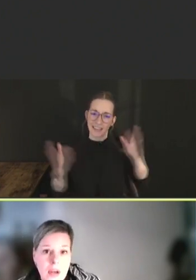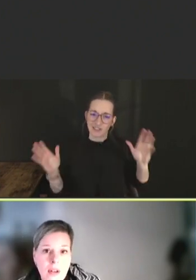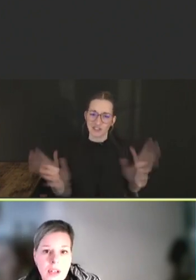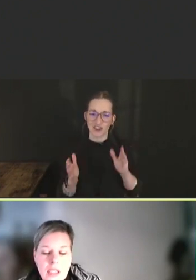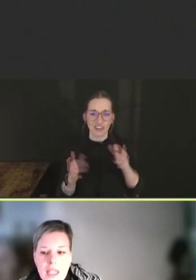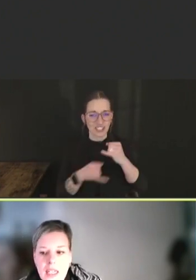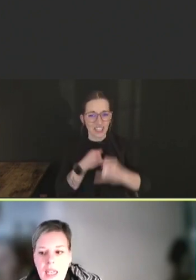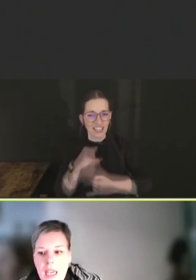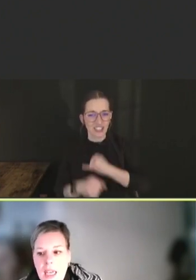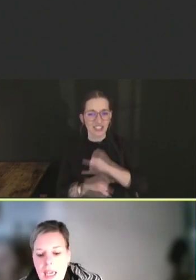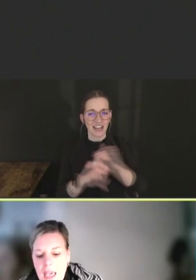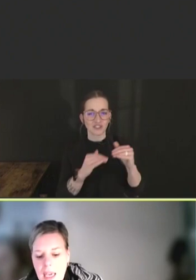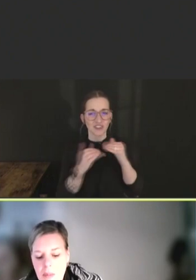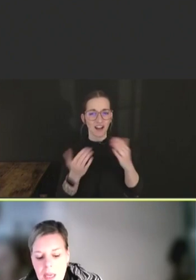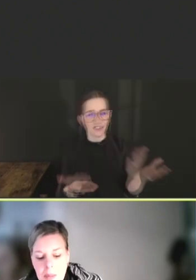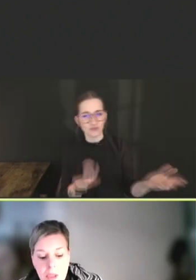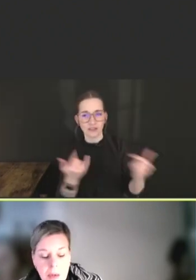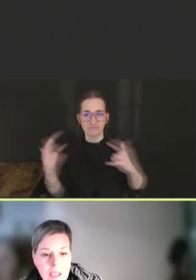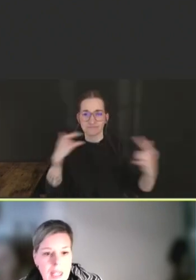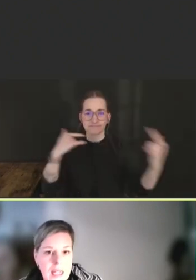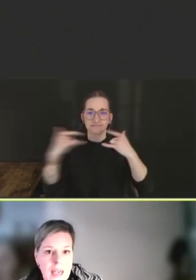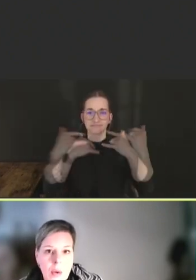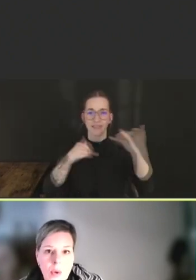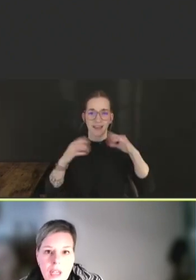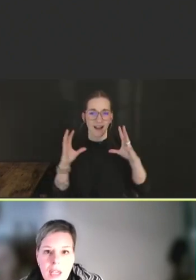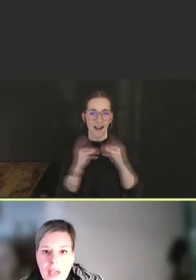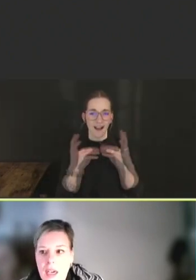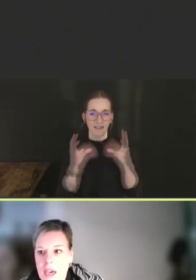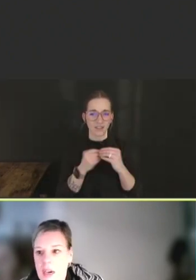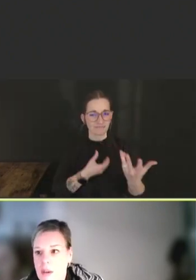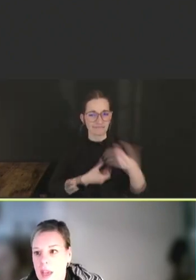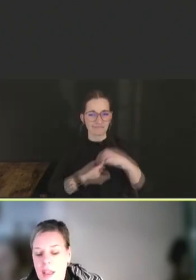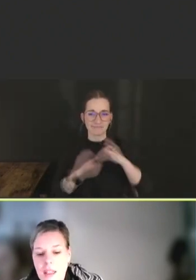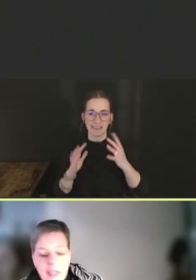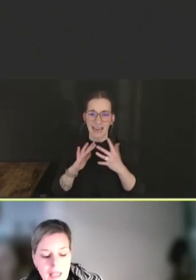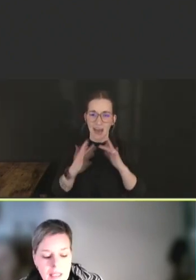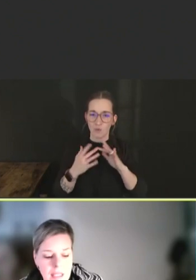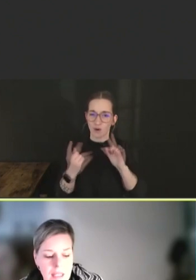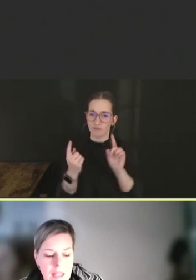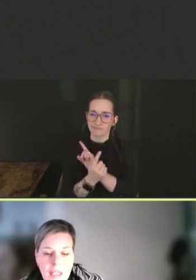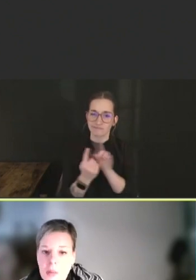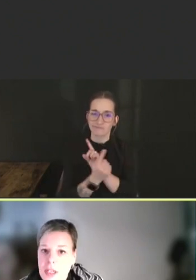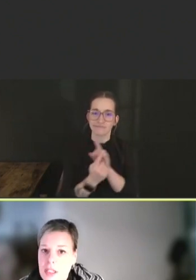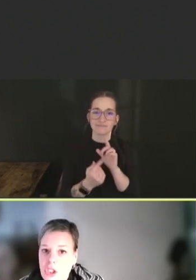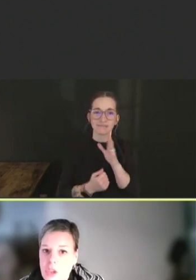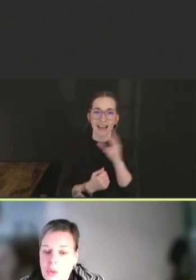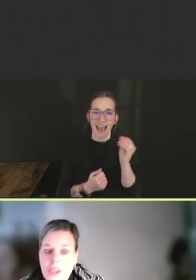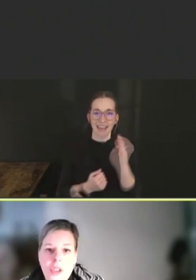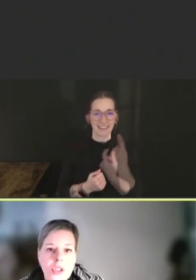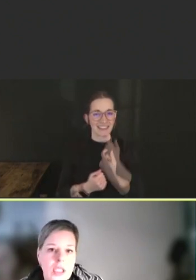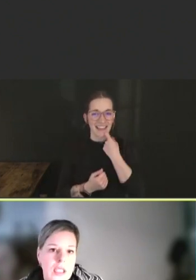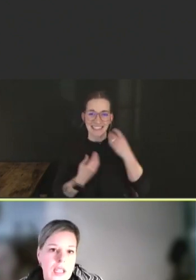the conference and be able to partake in networking, and the latest in immunization research, and